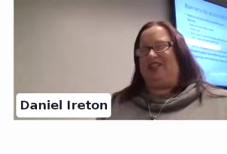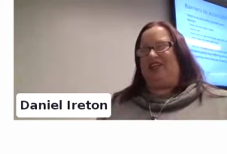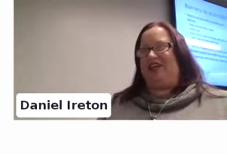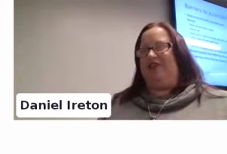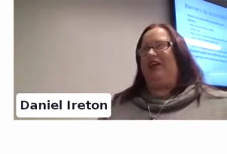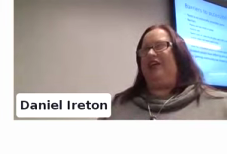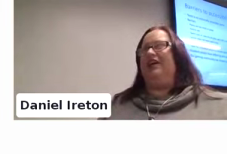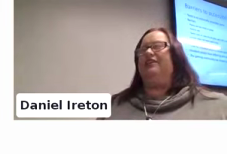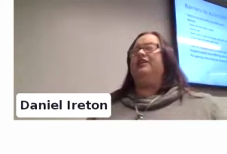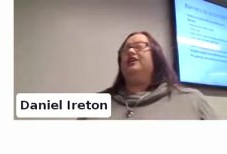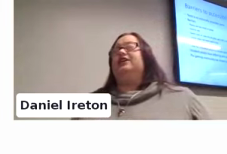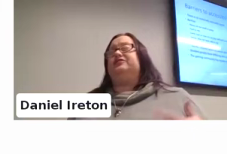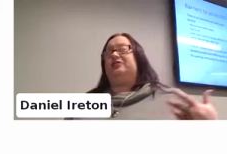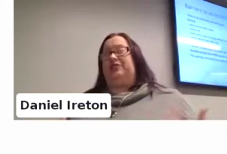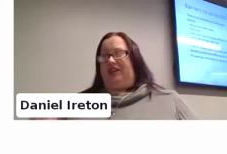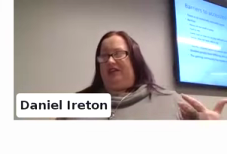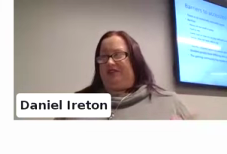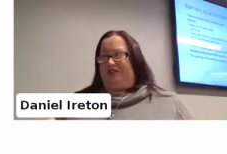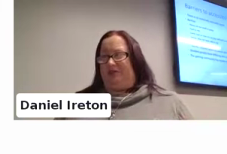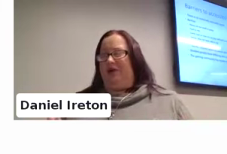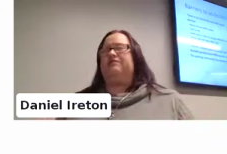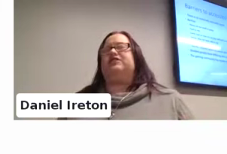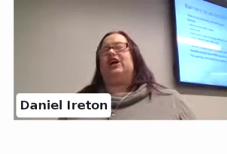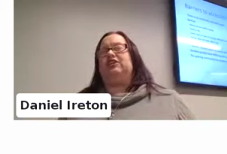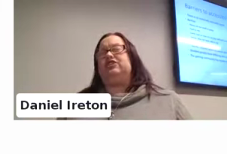And one of our participants said when you describe flux it sounded terrible.